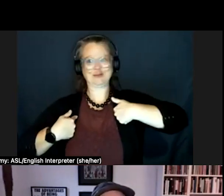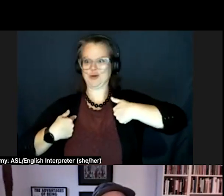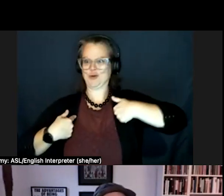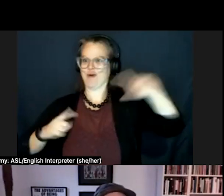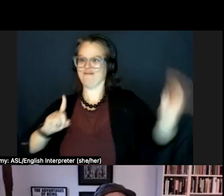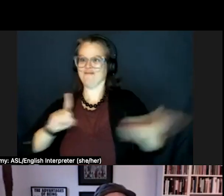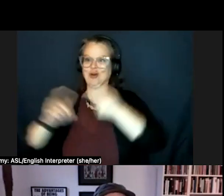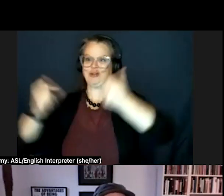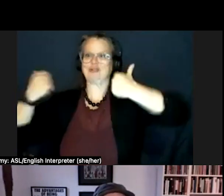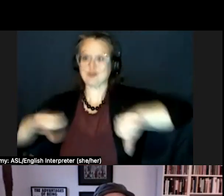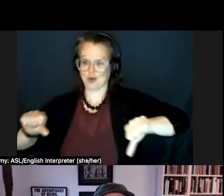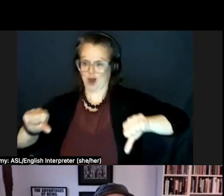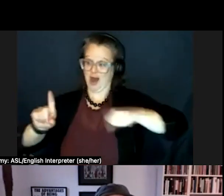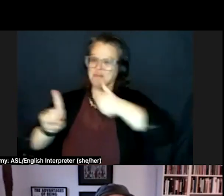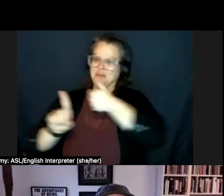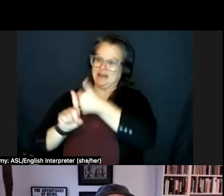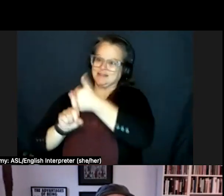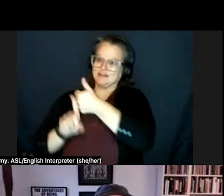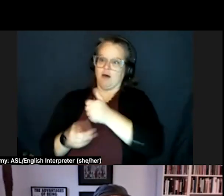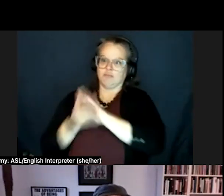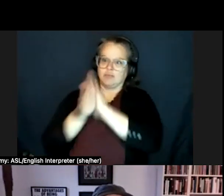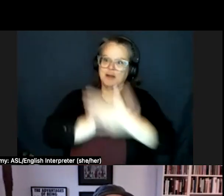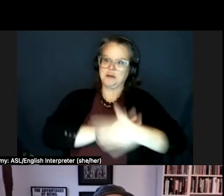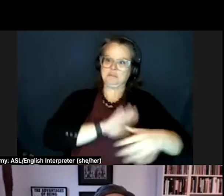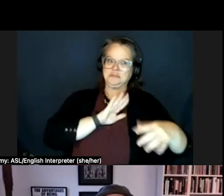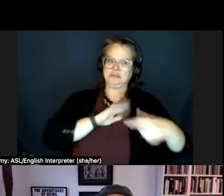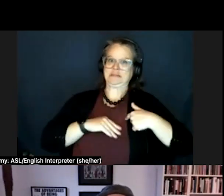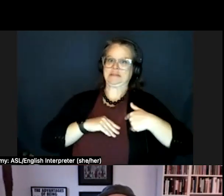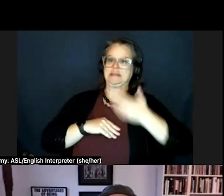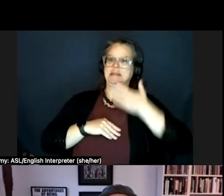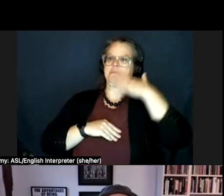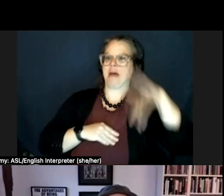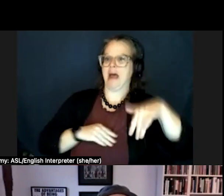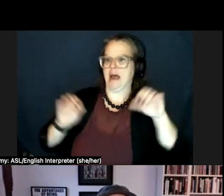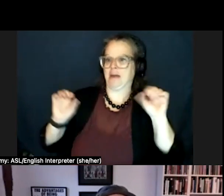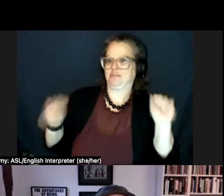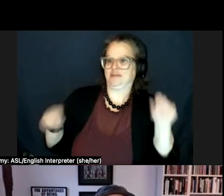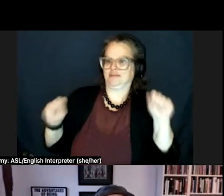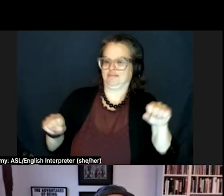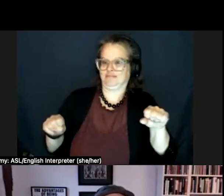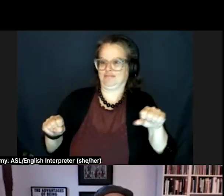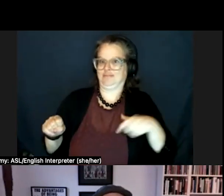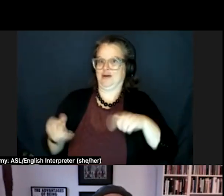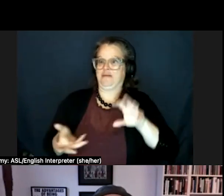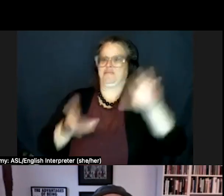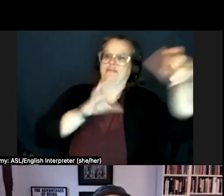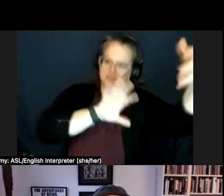So our goal when we first set out was to avoid a bunch of pitfalls that we had all